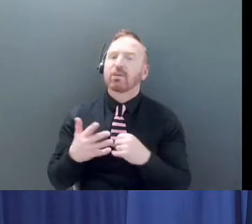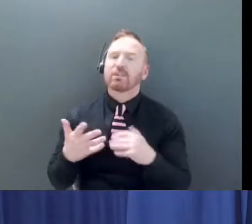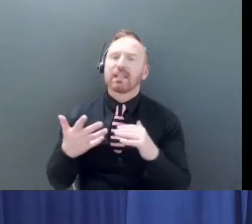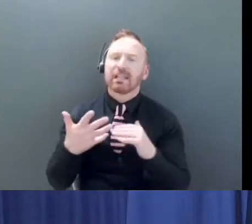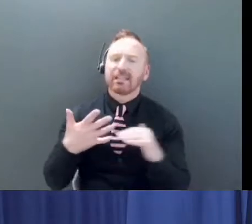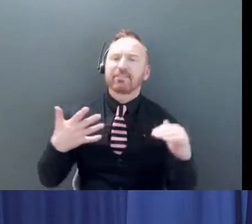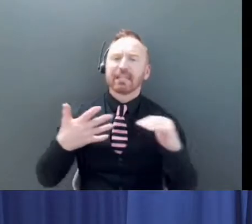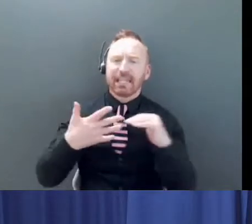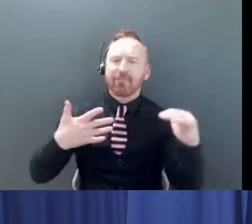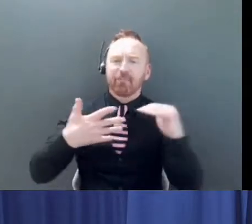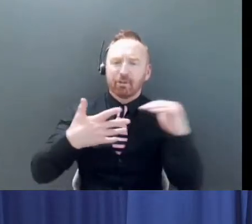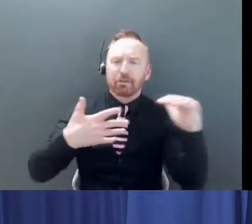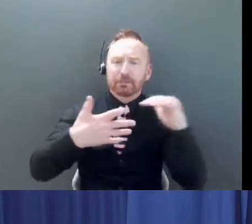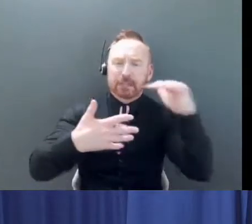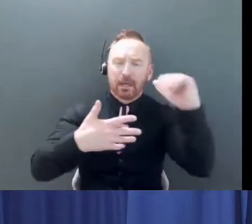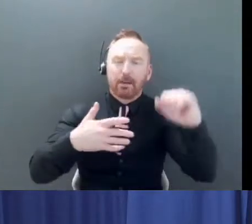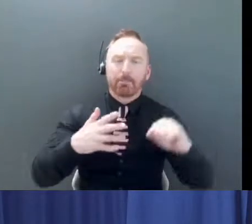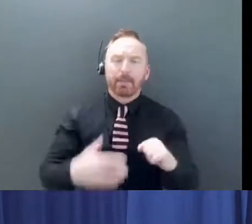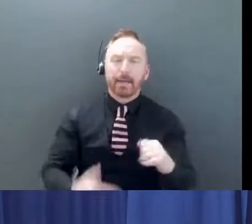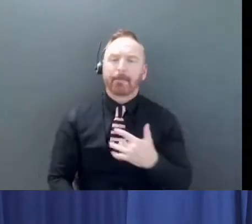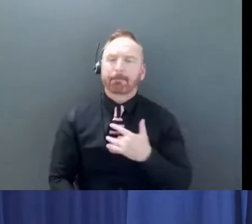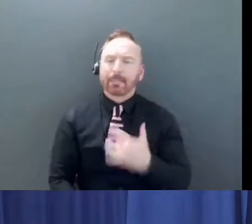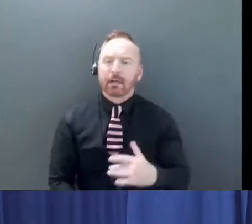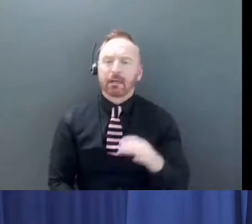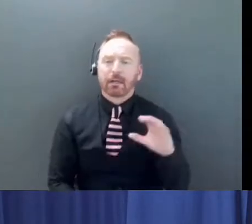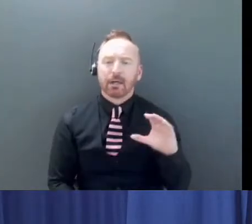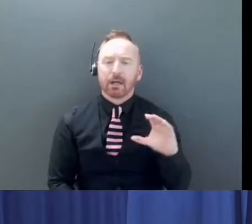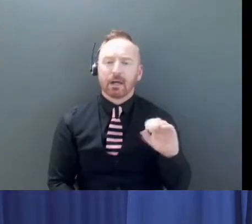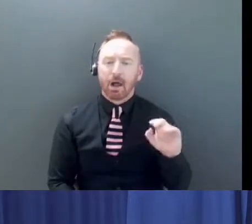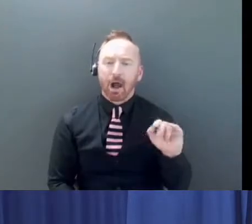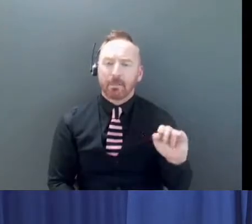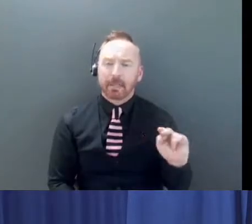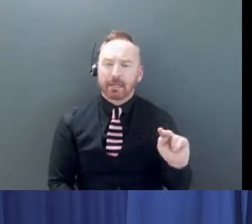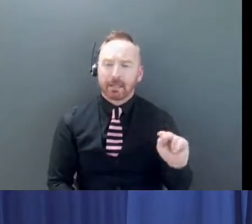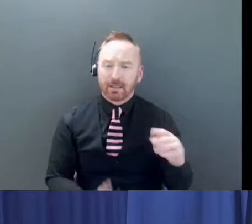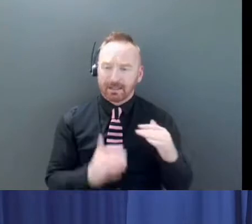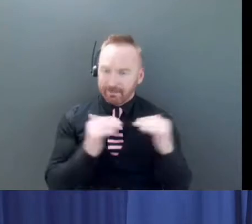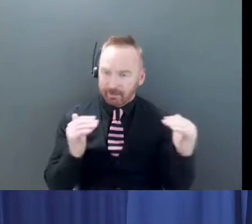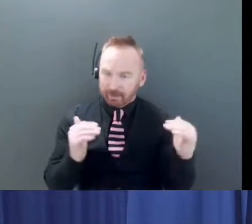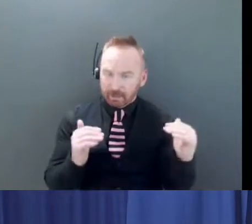So there are different levels and the most common level, what you usually see with a school is